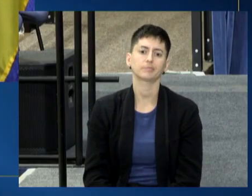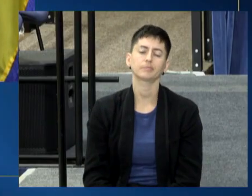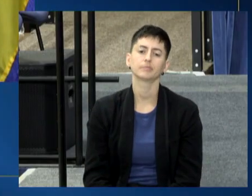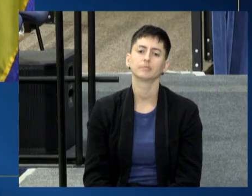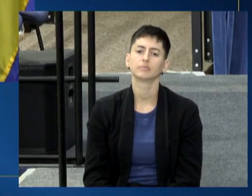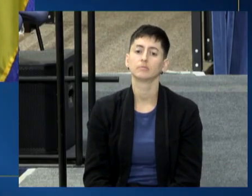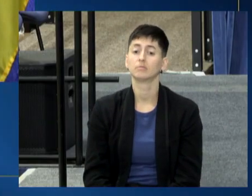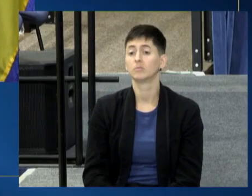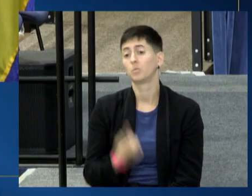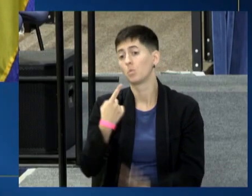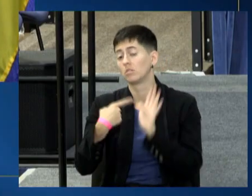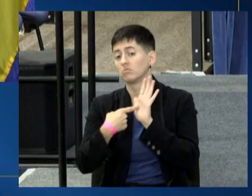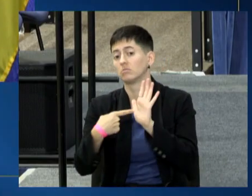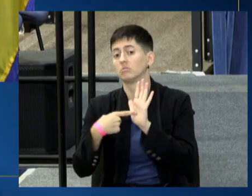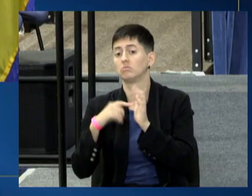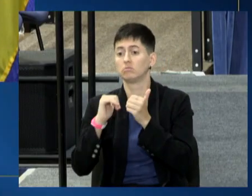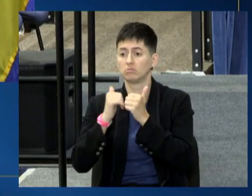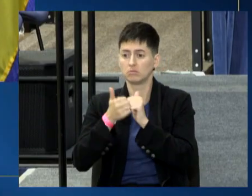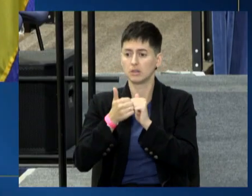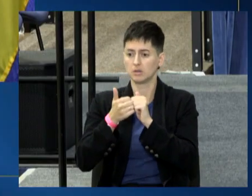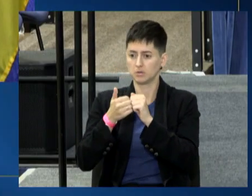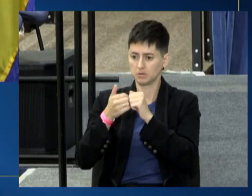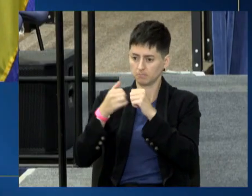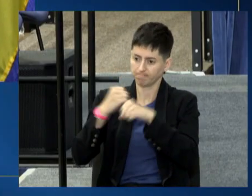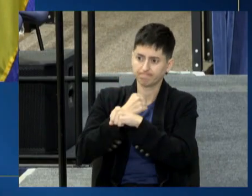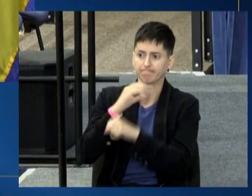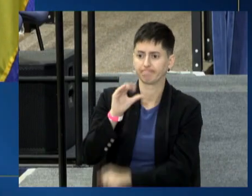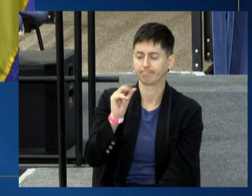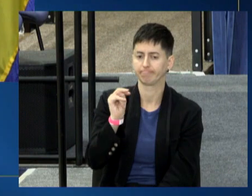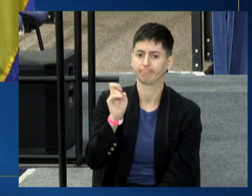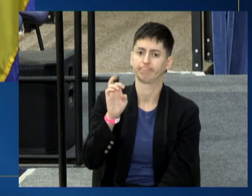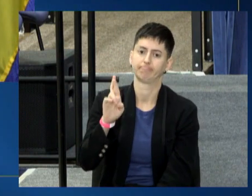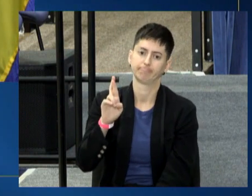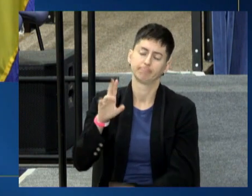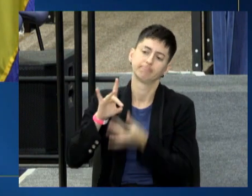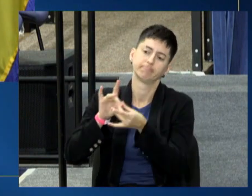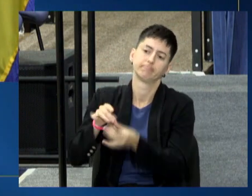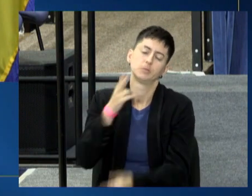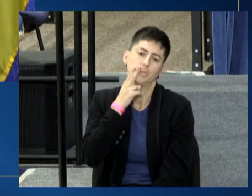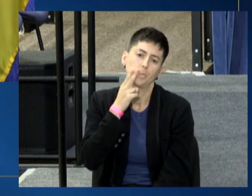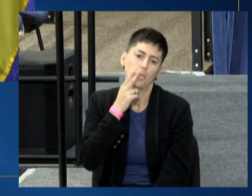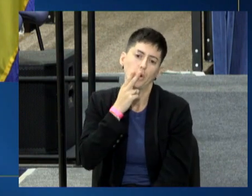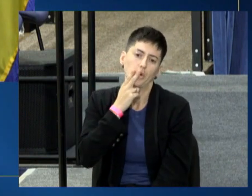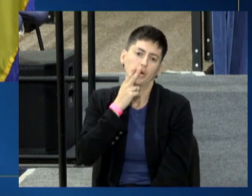efforts, this work is vital as smoking is still the number one preventable cause of